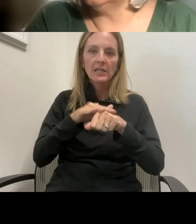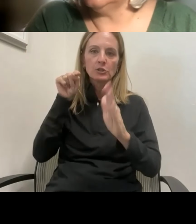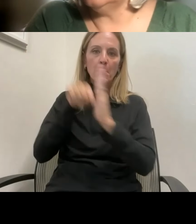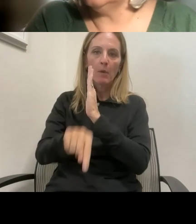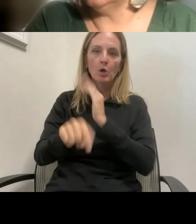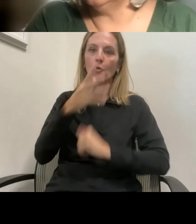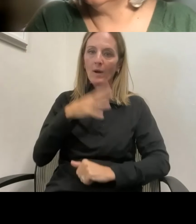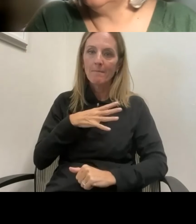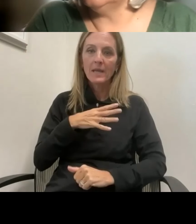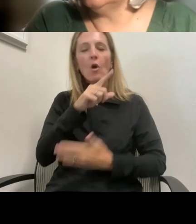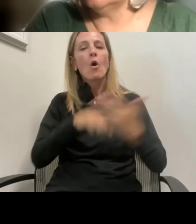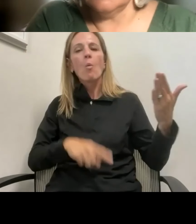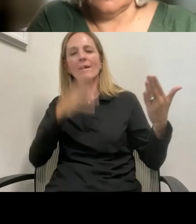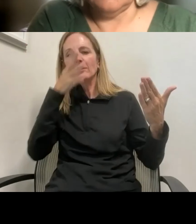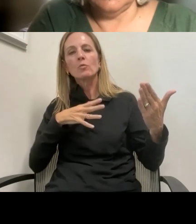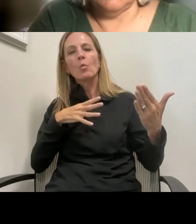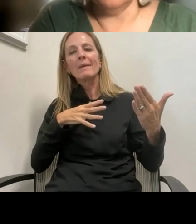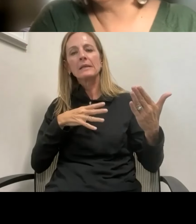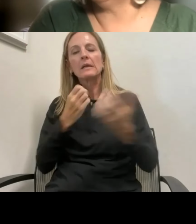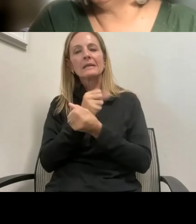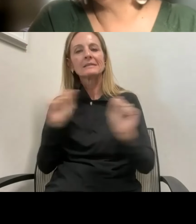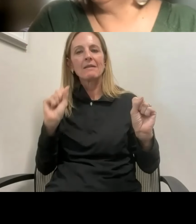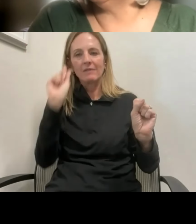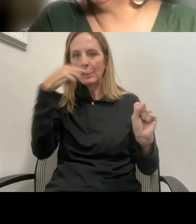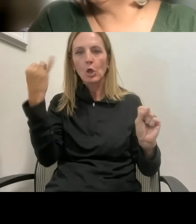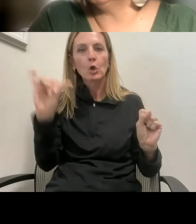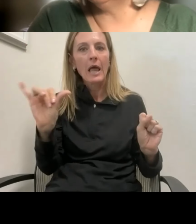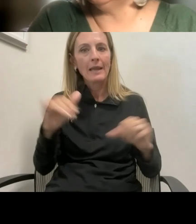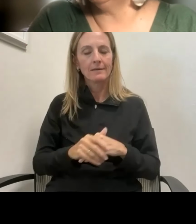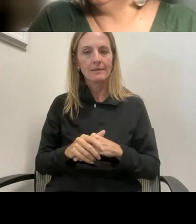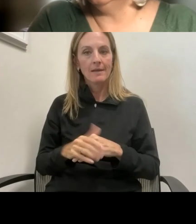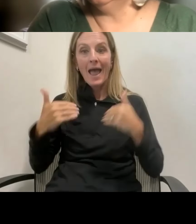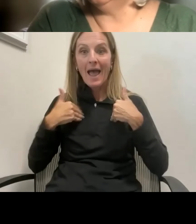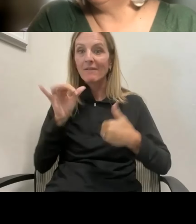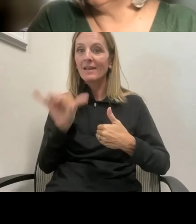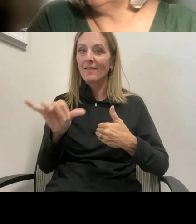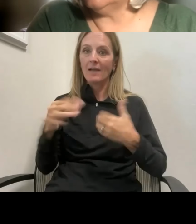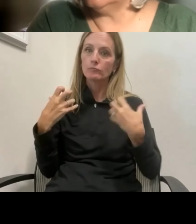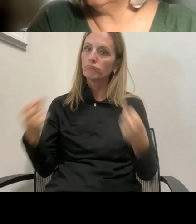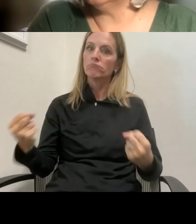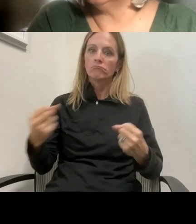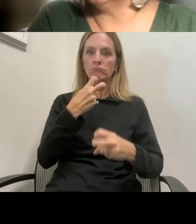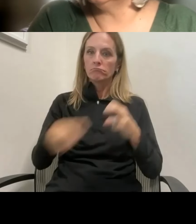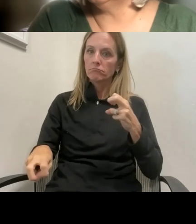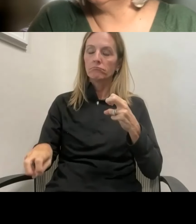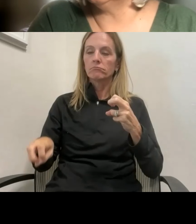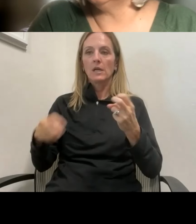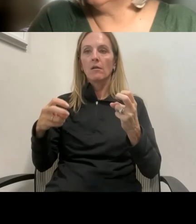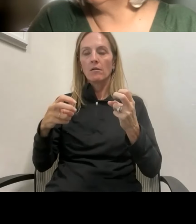like in our communities, having those courageous conversations around anti-violence or strength of